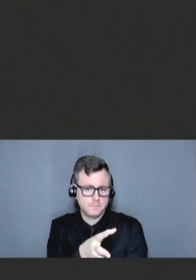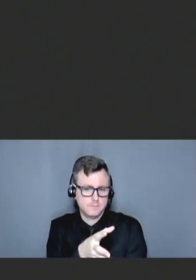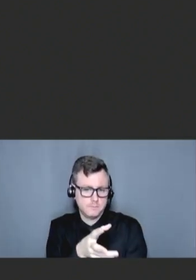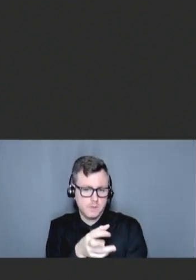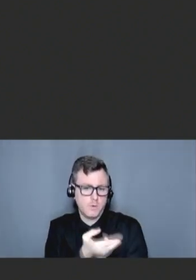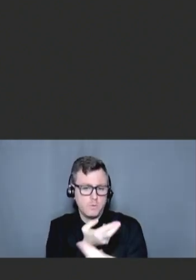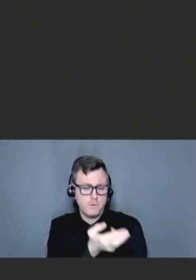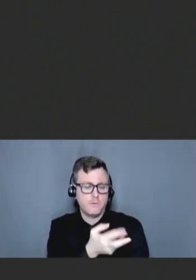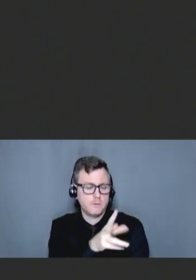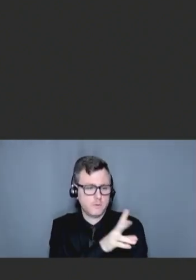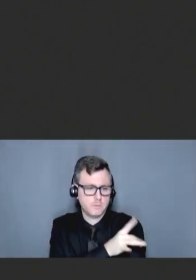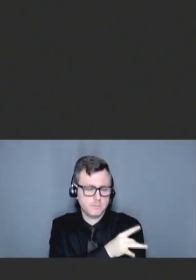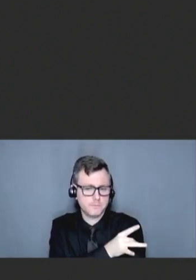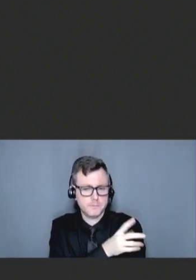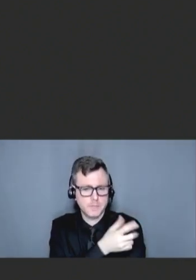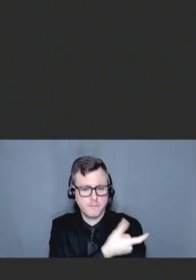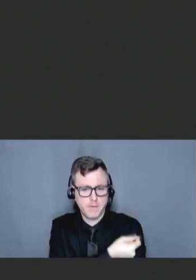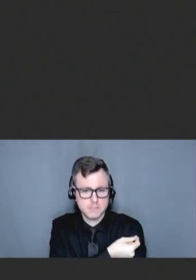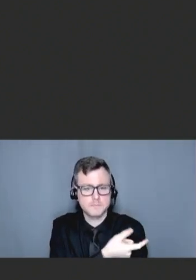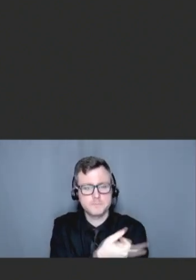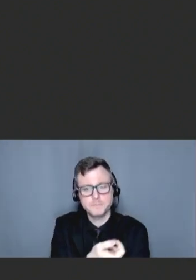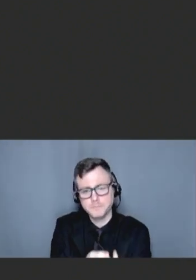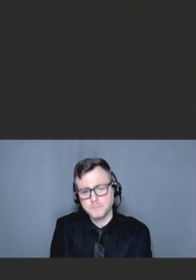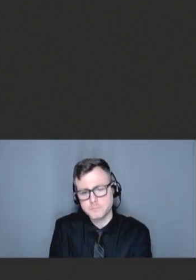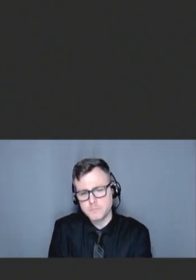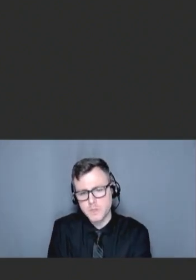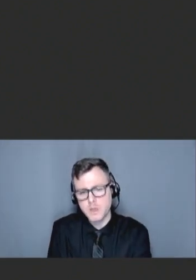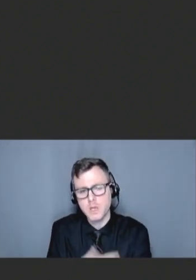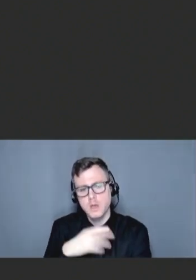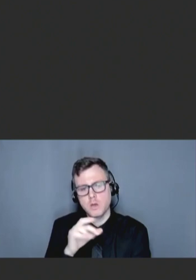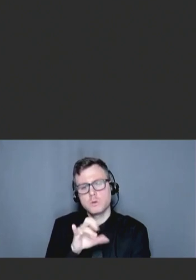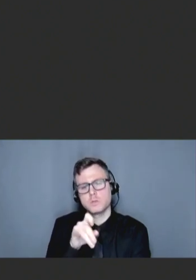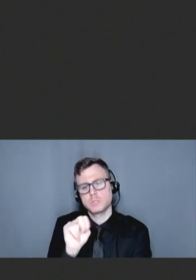for the Alaska Area Native Health Service at IHS.